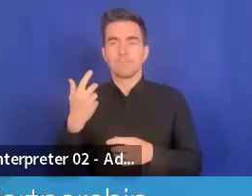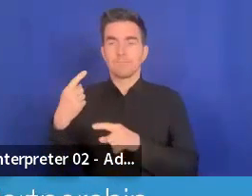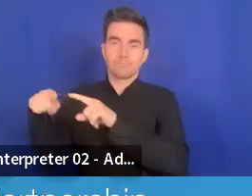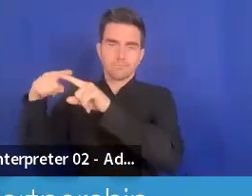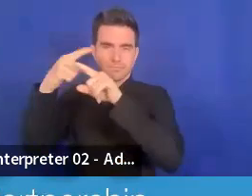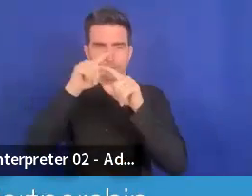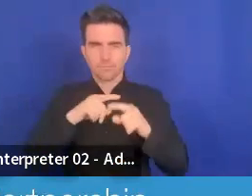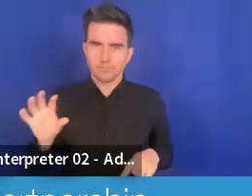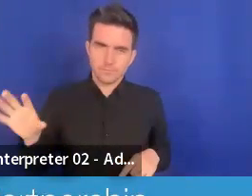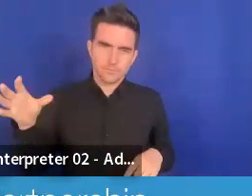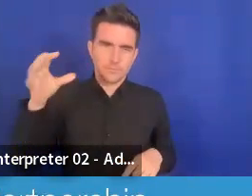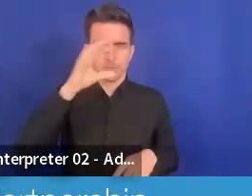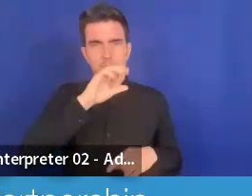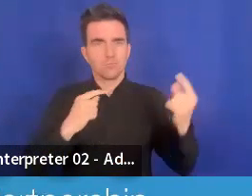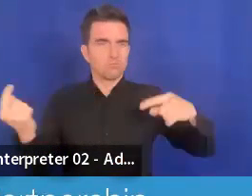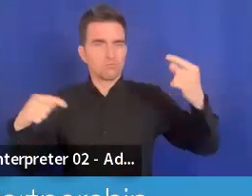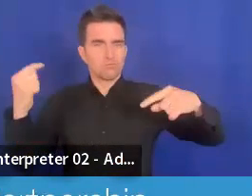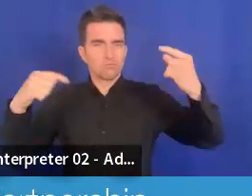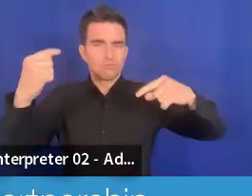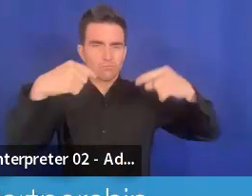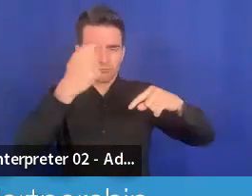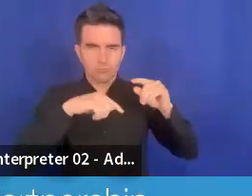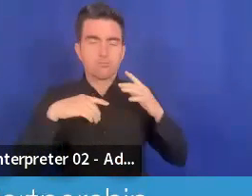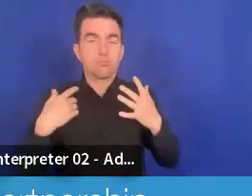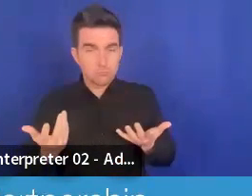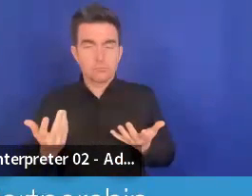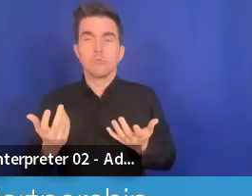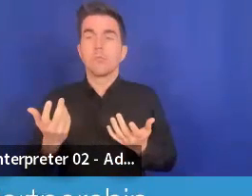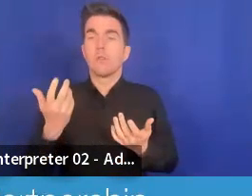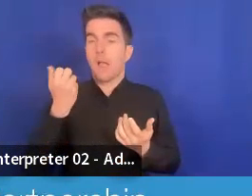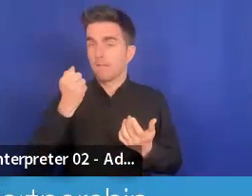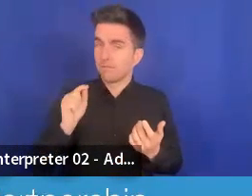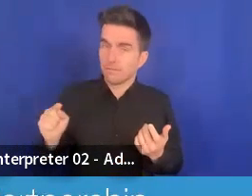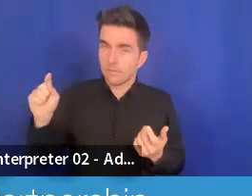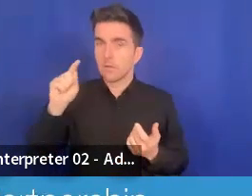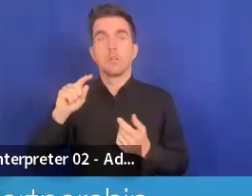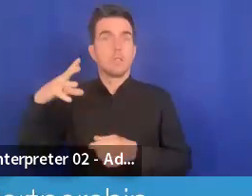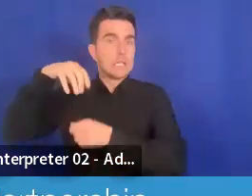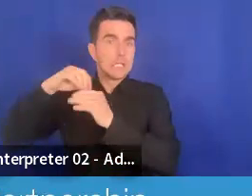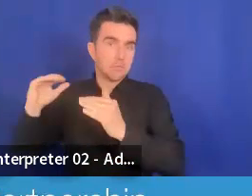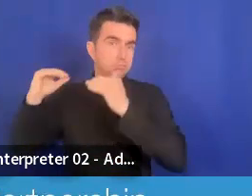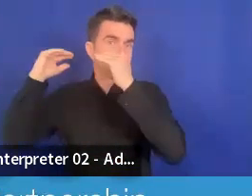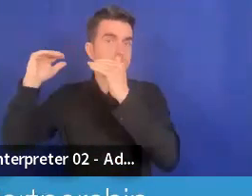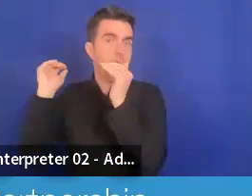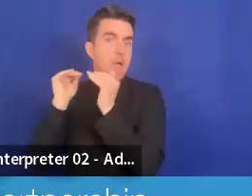at the highest level. We have had ambassadors who join us for the multistakeholder meetings, including those